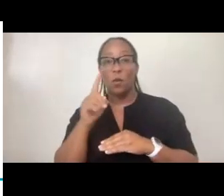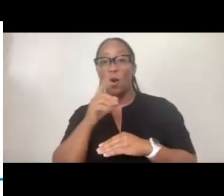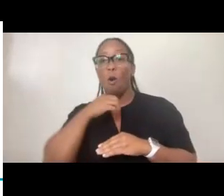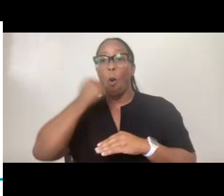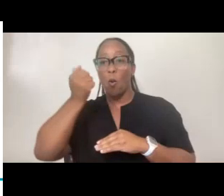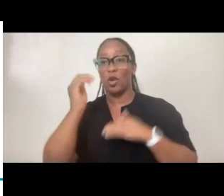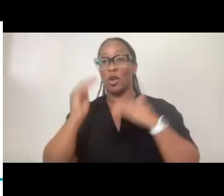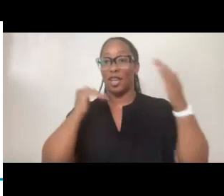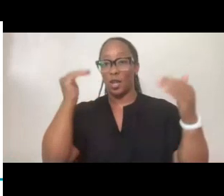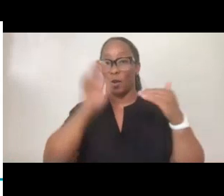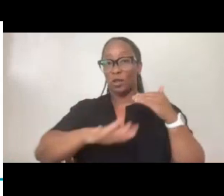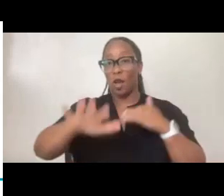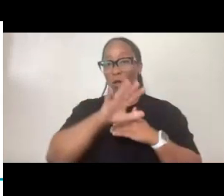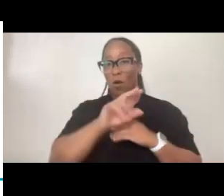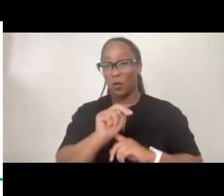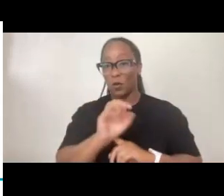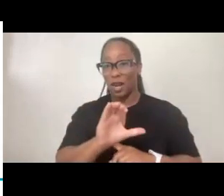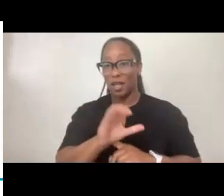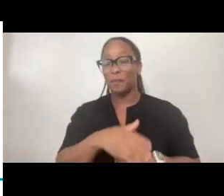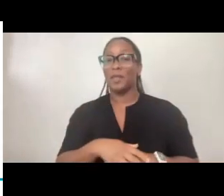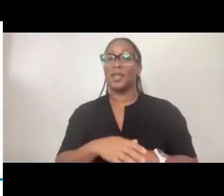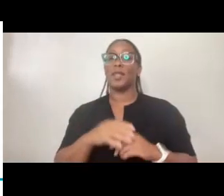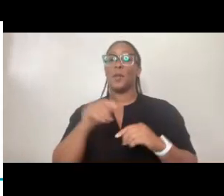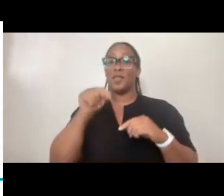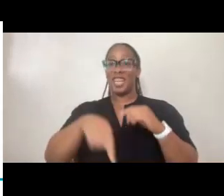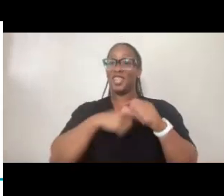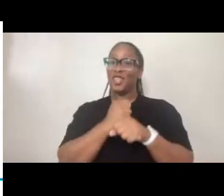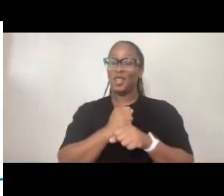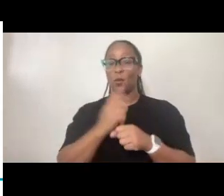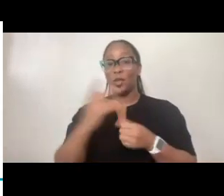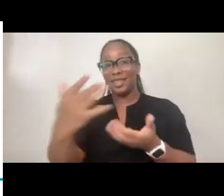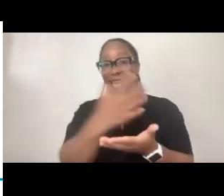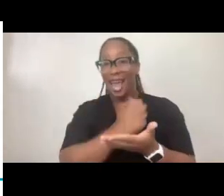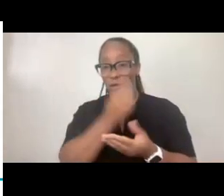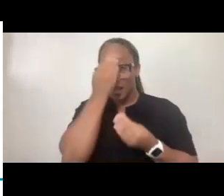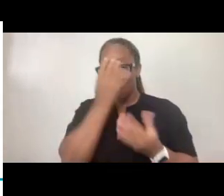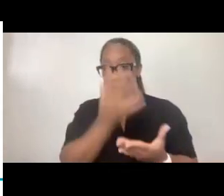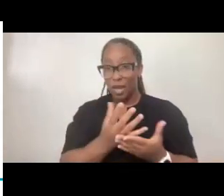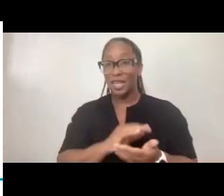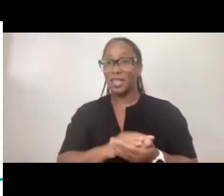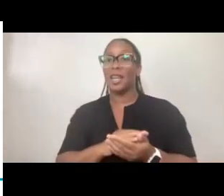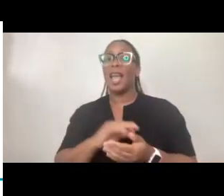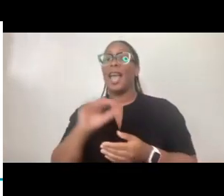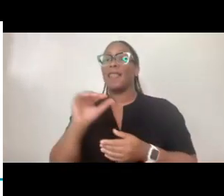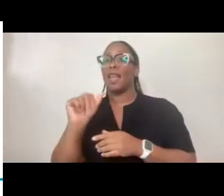So we're going to do that this first year and hopefully. Yeah, just gather the information at the August 20th meeting.